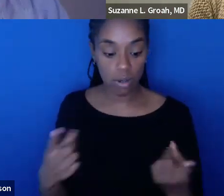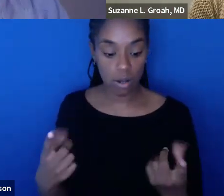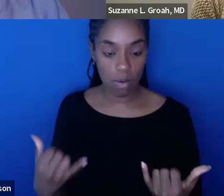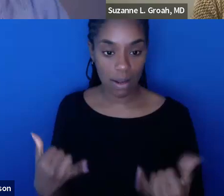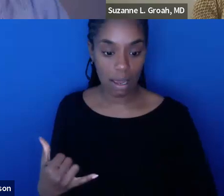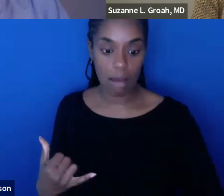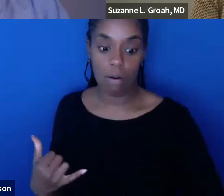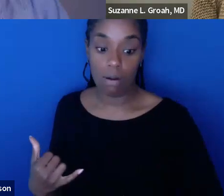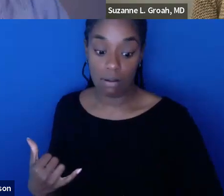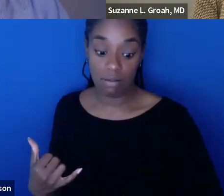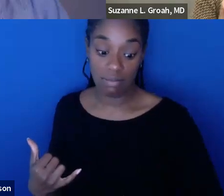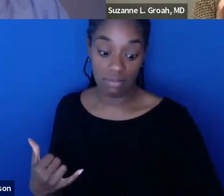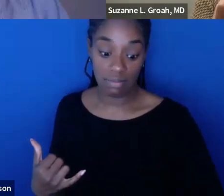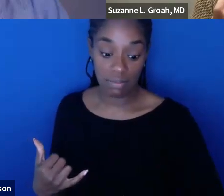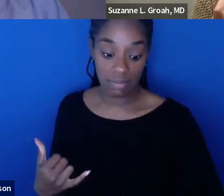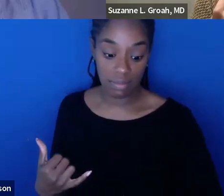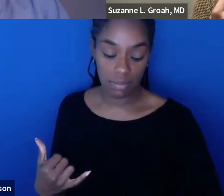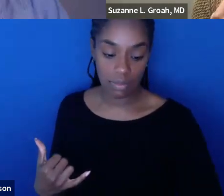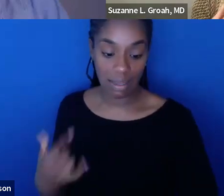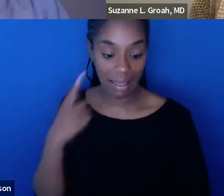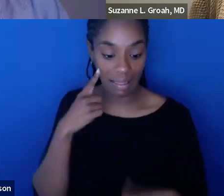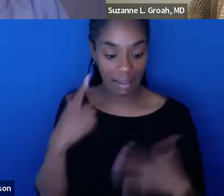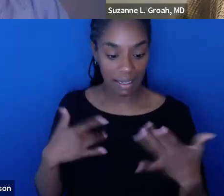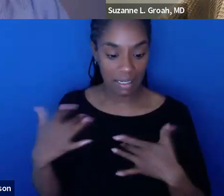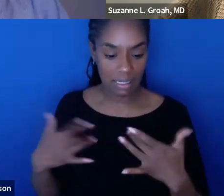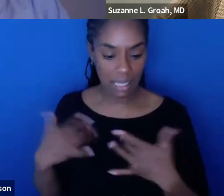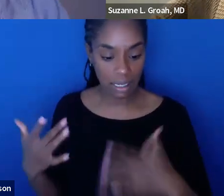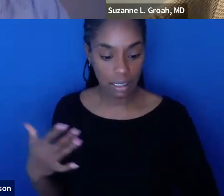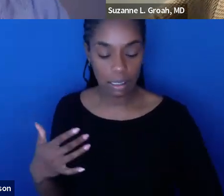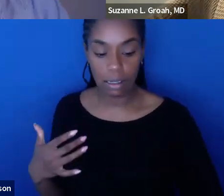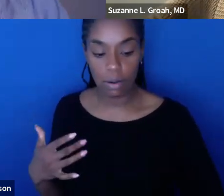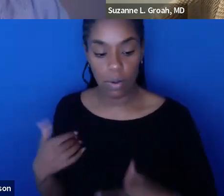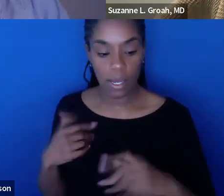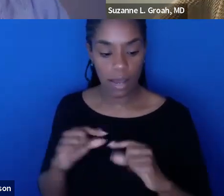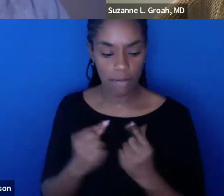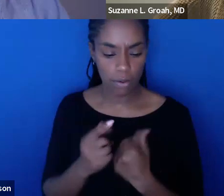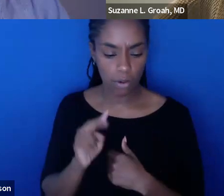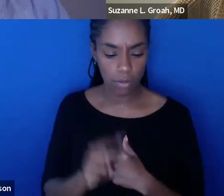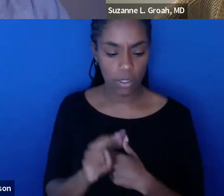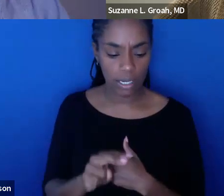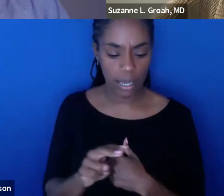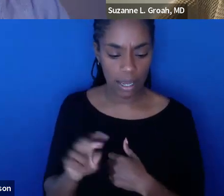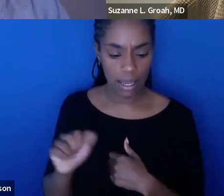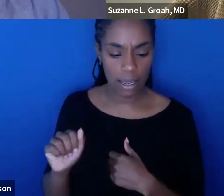exciting, and there's a group looking at abdominal strengthening or core